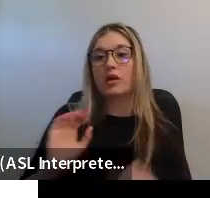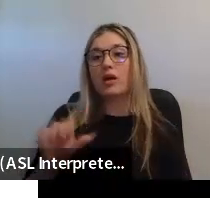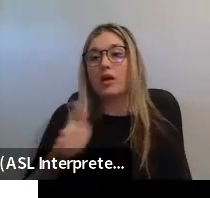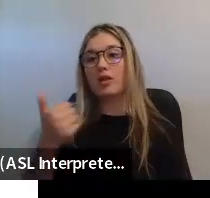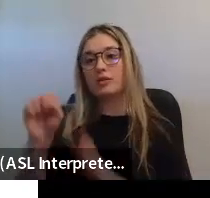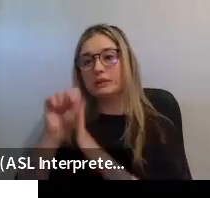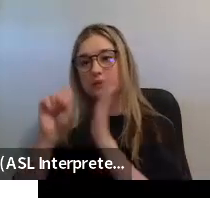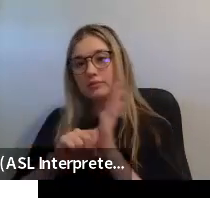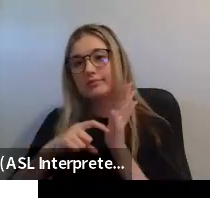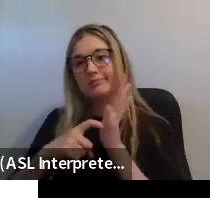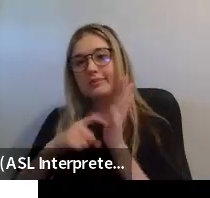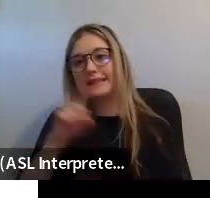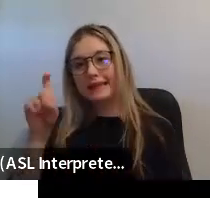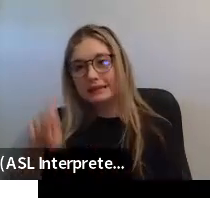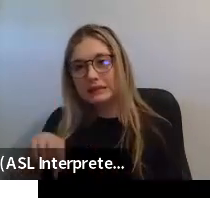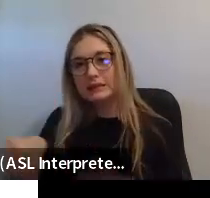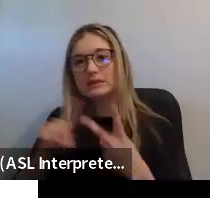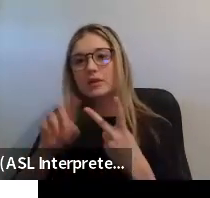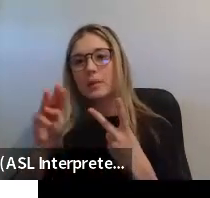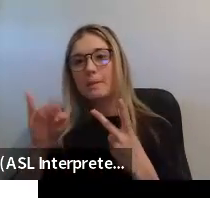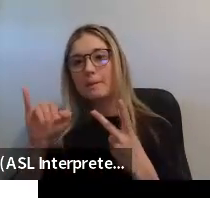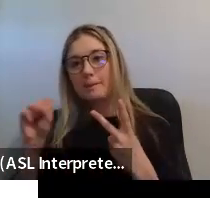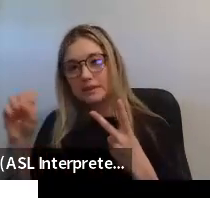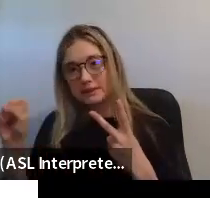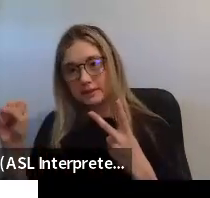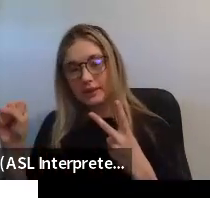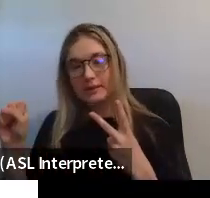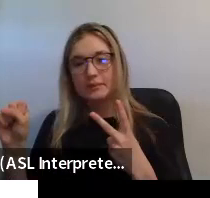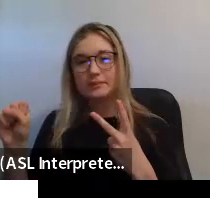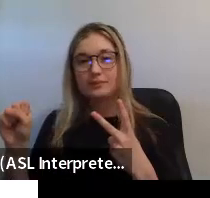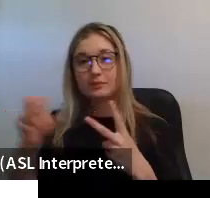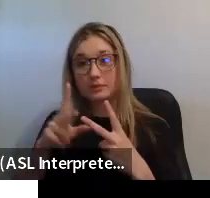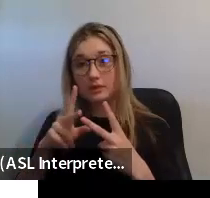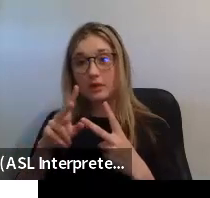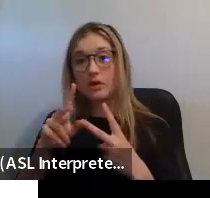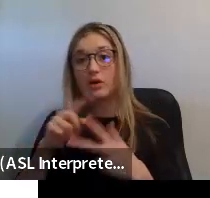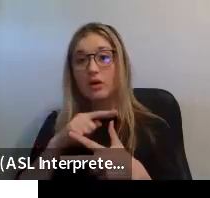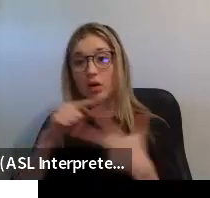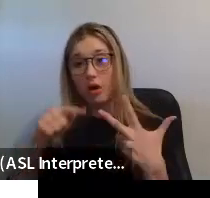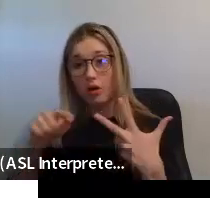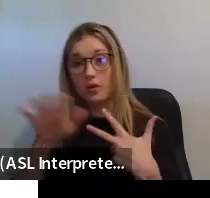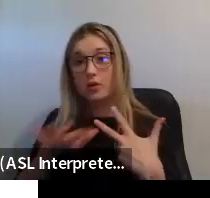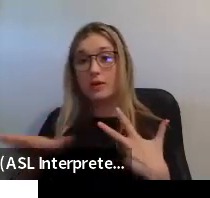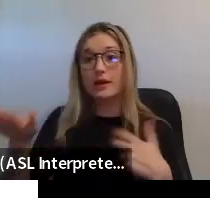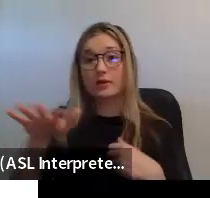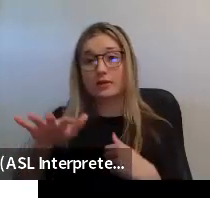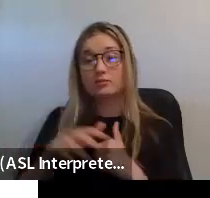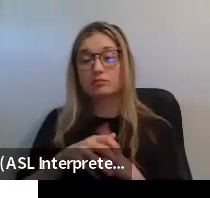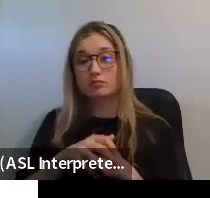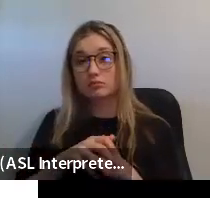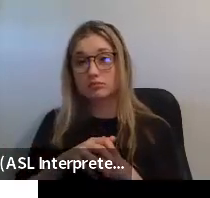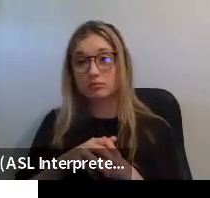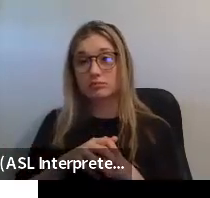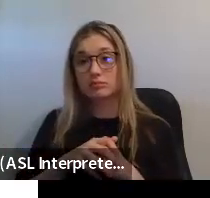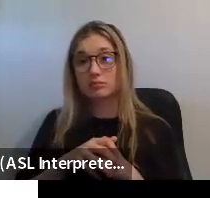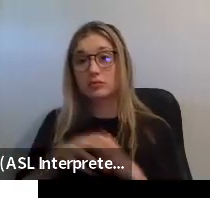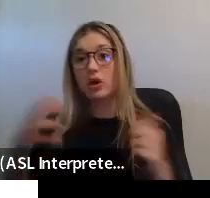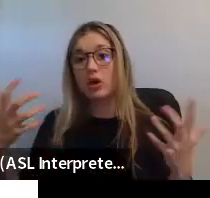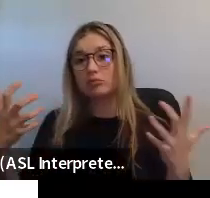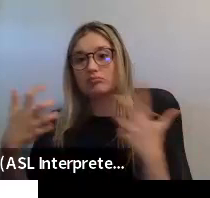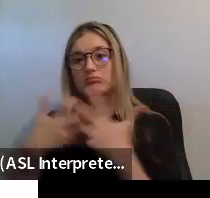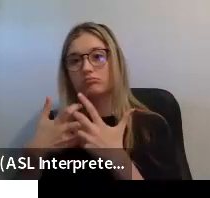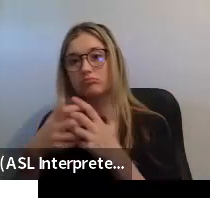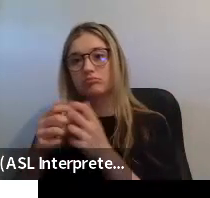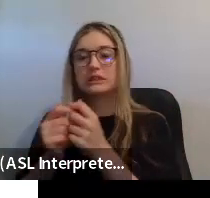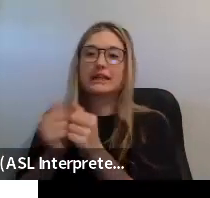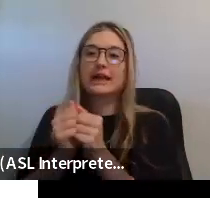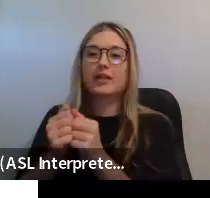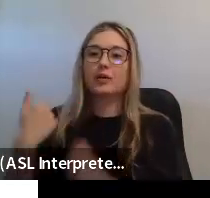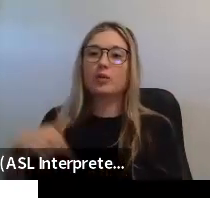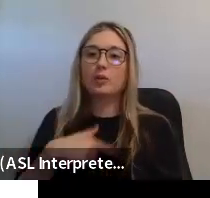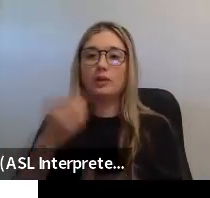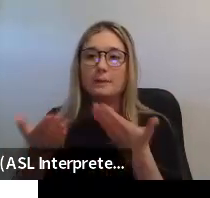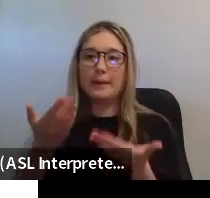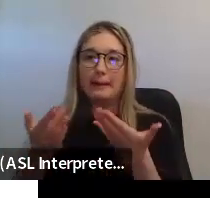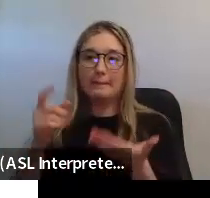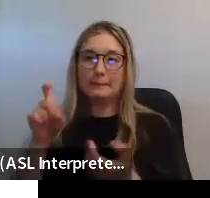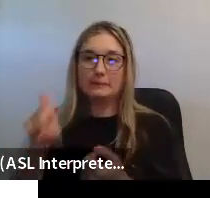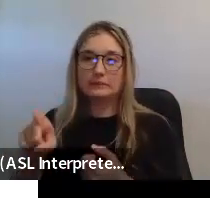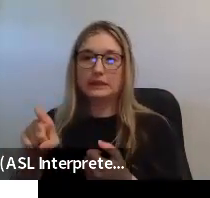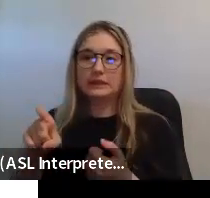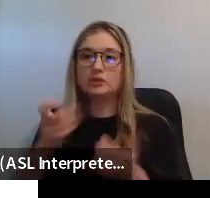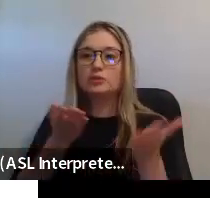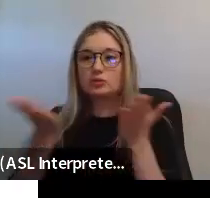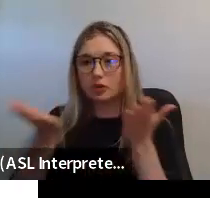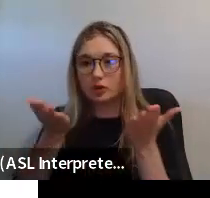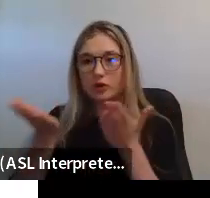also can't evacuate to one of our neighboring states, Texas or Mississippi as well, and those ish those areas and those issues, it's end up coming together.